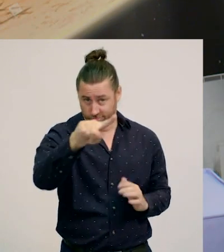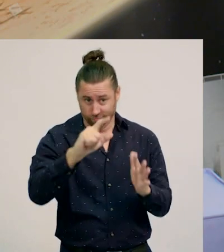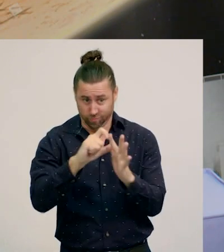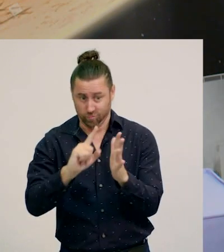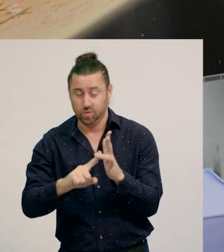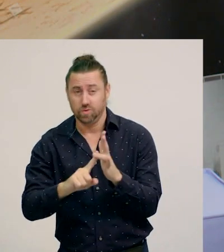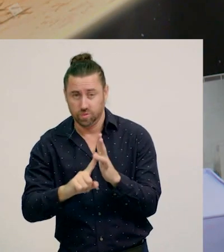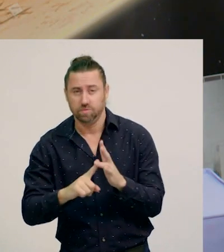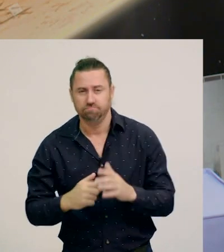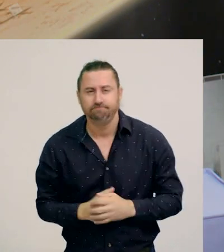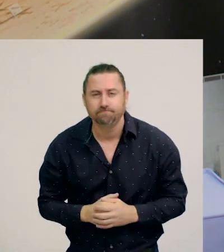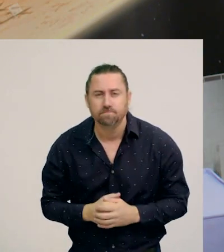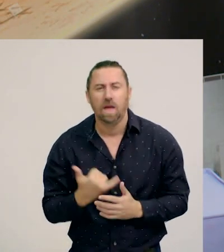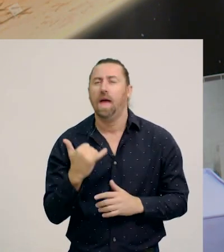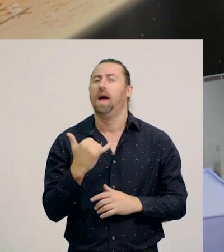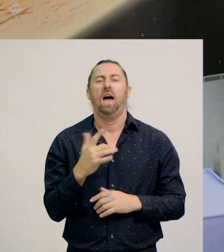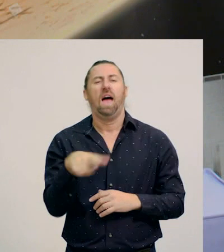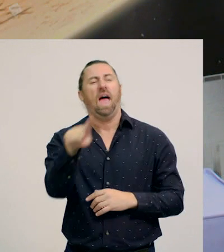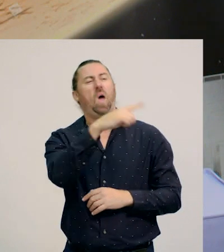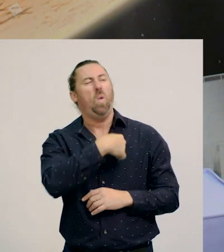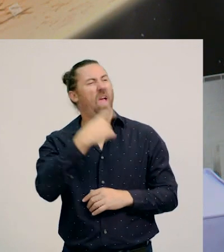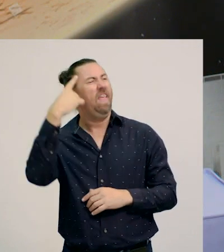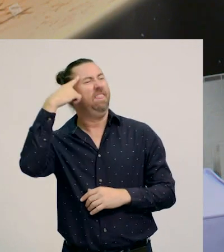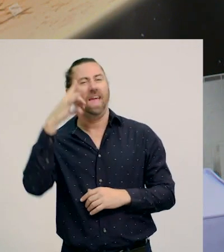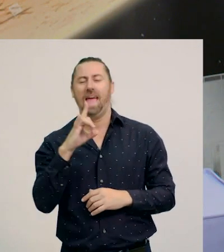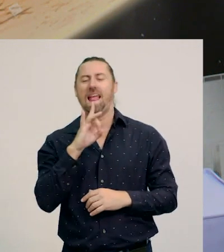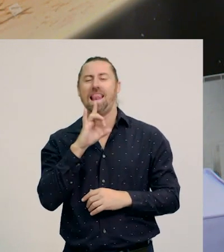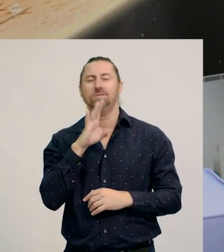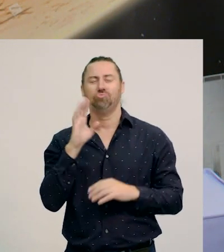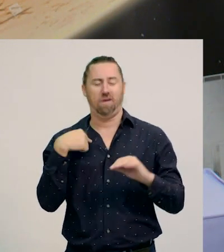we take the availability of electricity in our everyday life for granted.